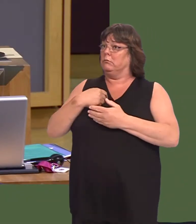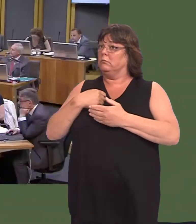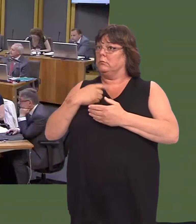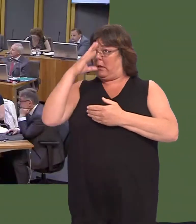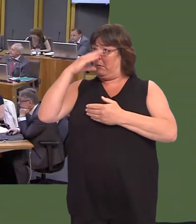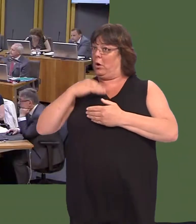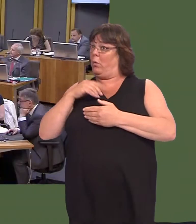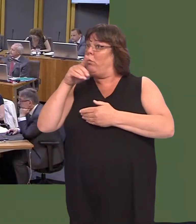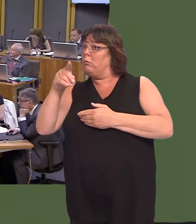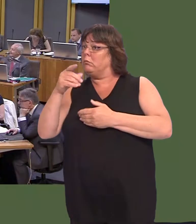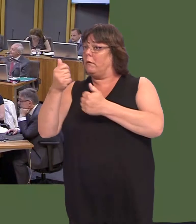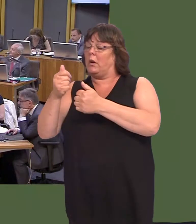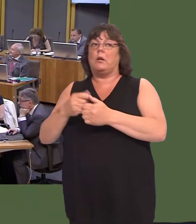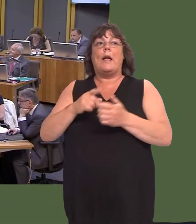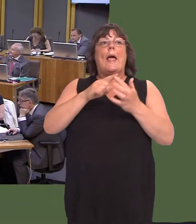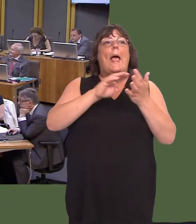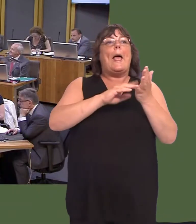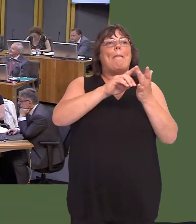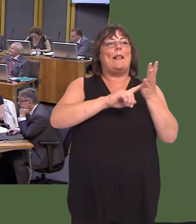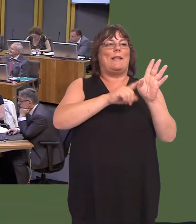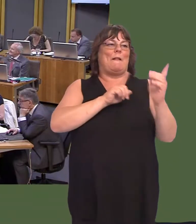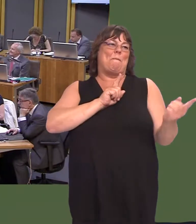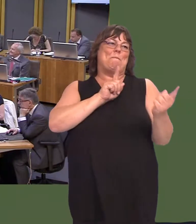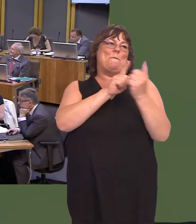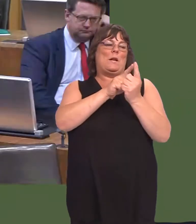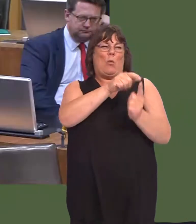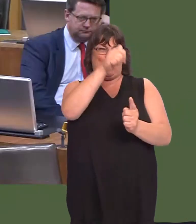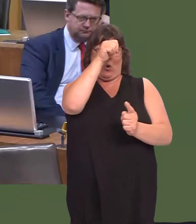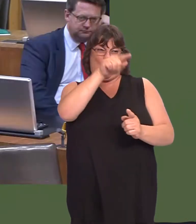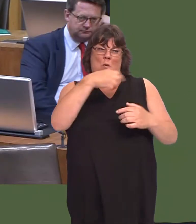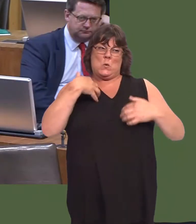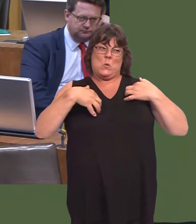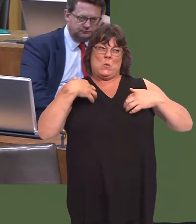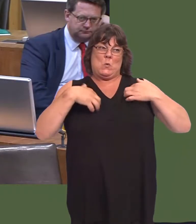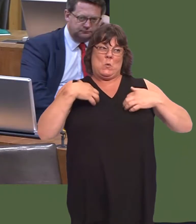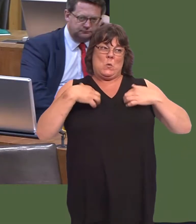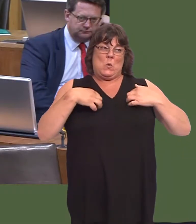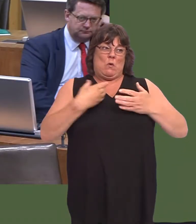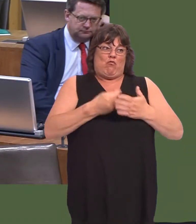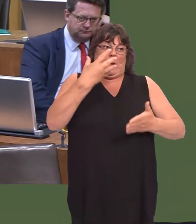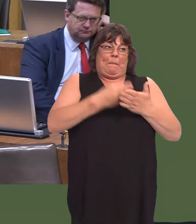Elly Iíve met, so I know how enthusiastic and energetic she is, and sheís a great credit